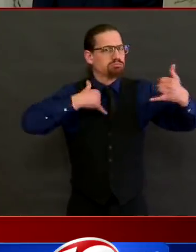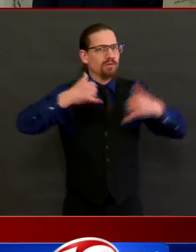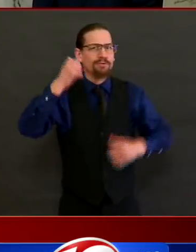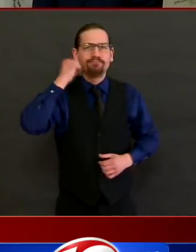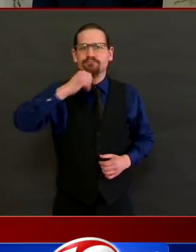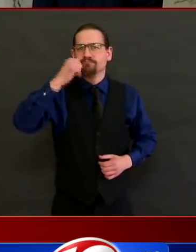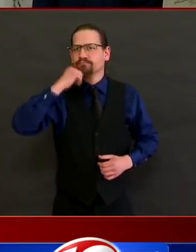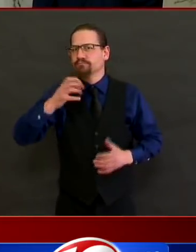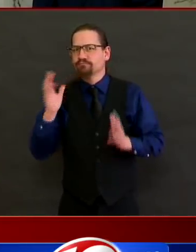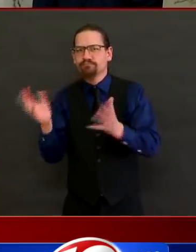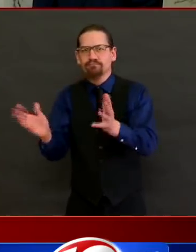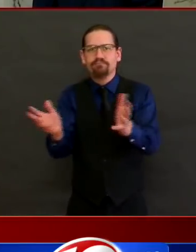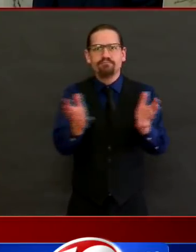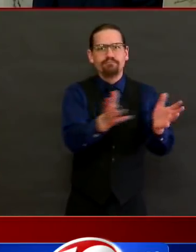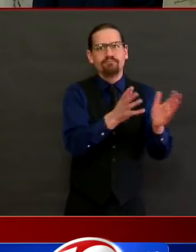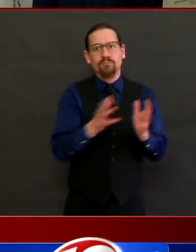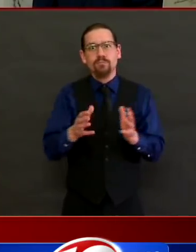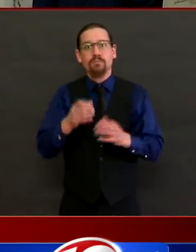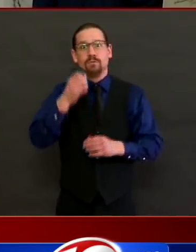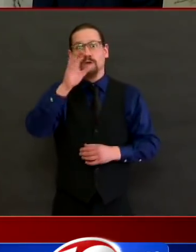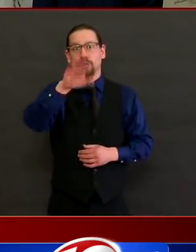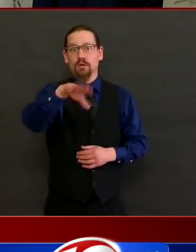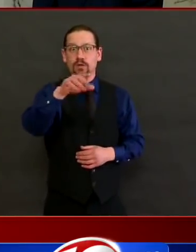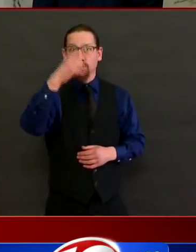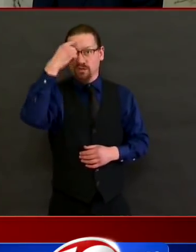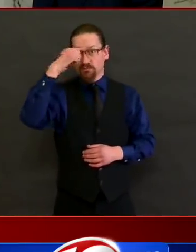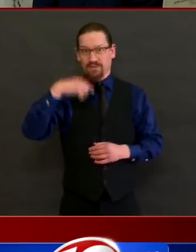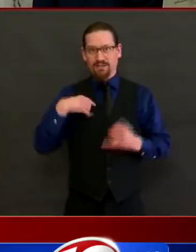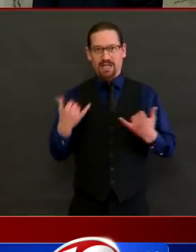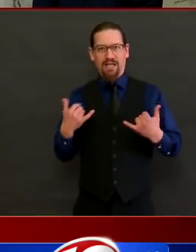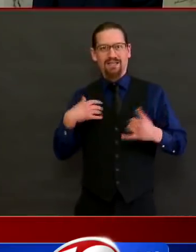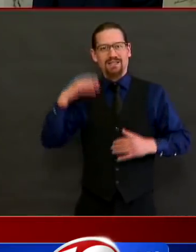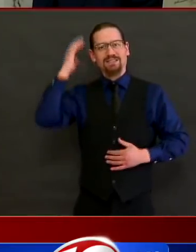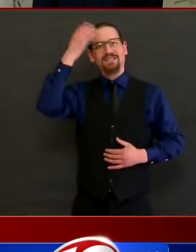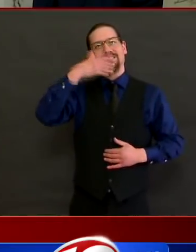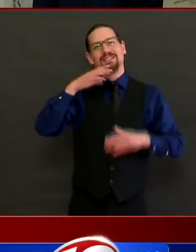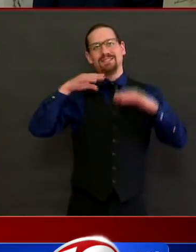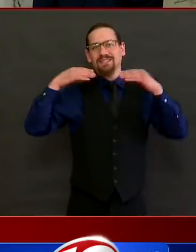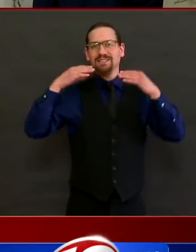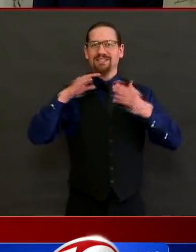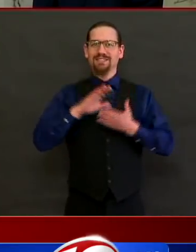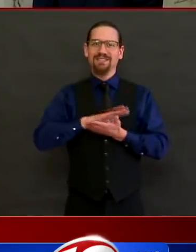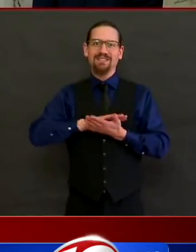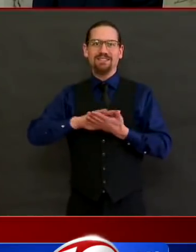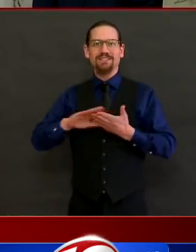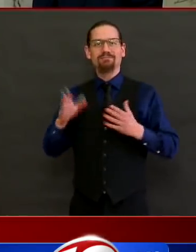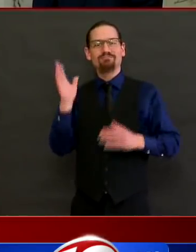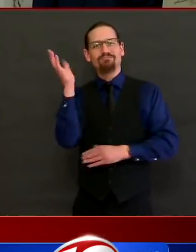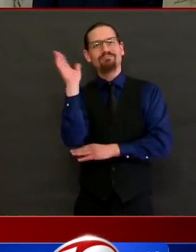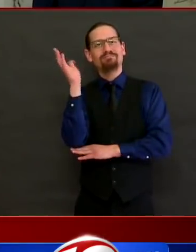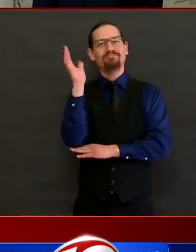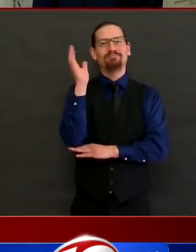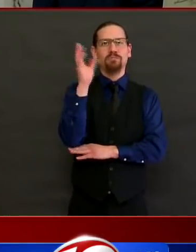PRINCIPAL S, EDUCATORS, PARENTS, I HAVE BEEN TALKING TO PARENTS. THIS IS NOT EASY, I WILL NOT